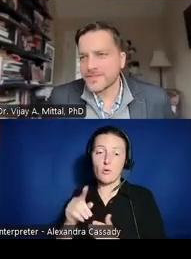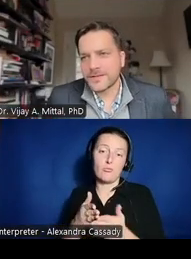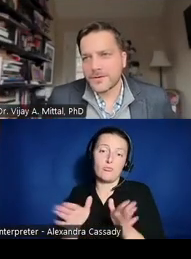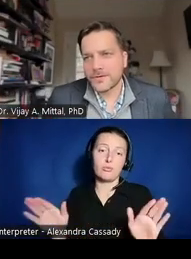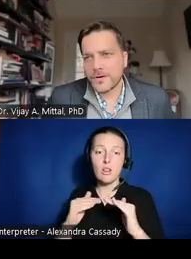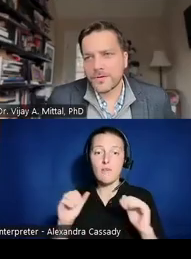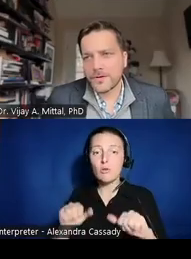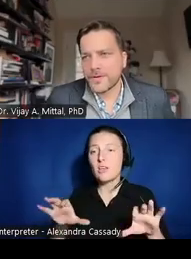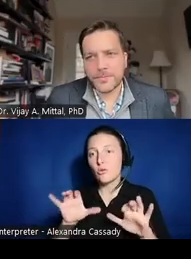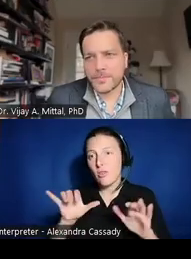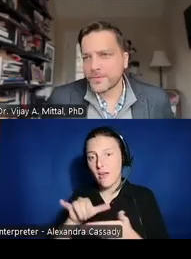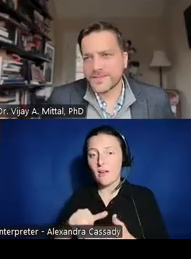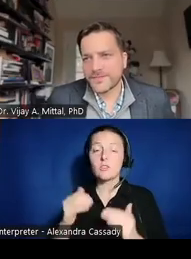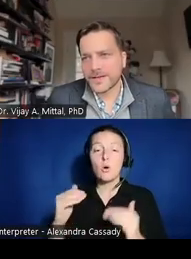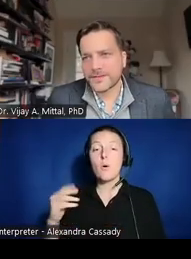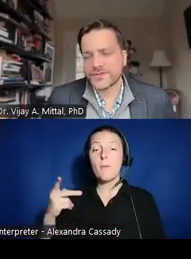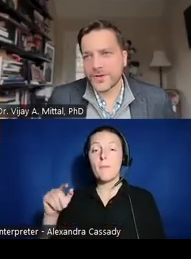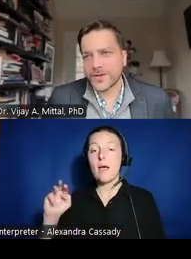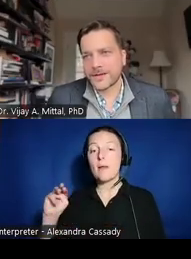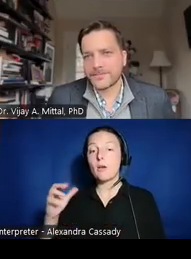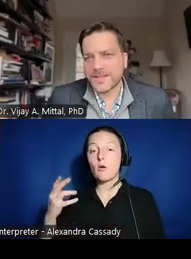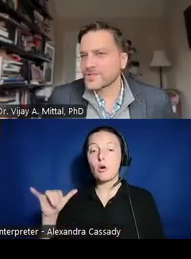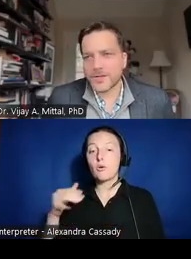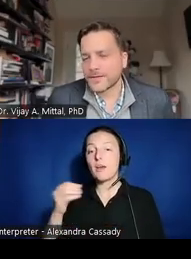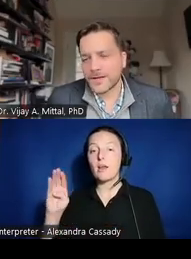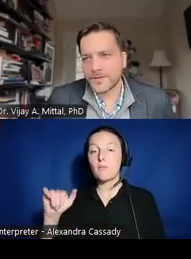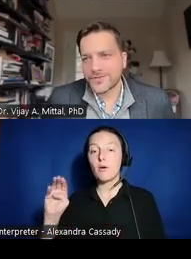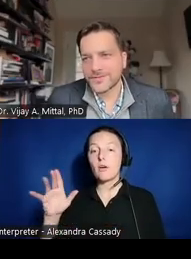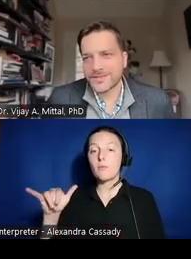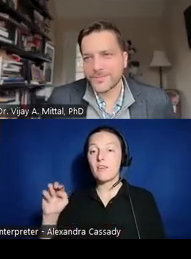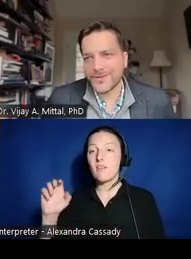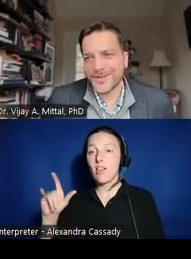Nelson are are big proponents of that in Australia and it's catching on in other countries as well,